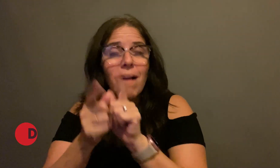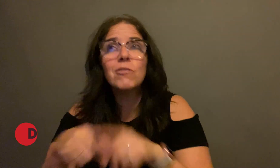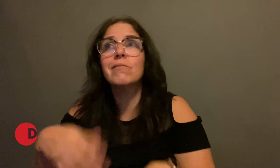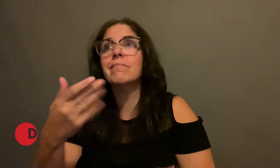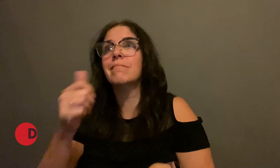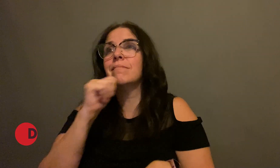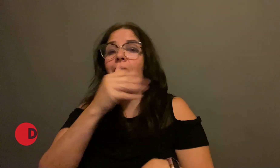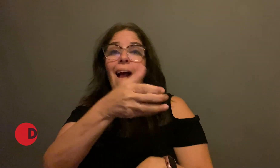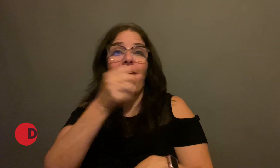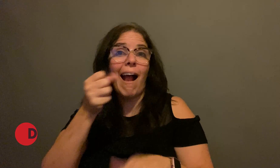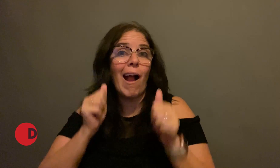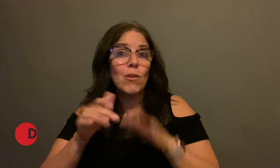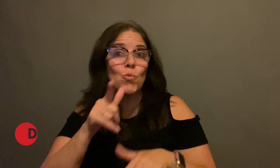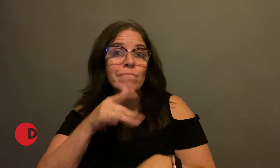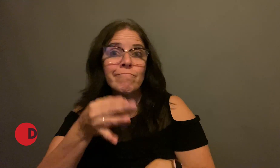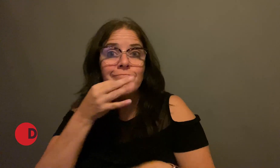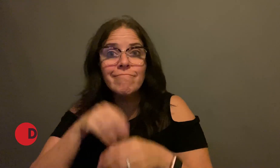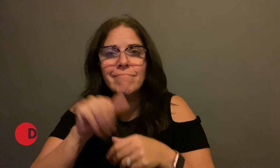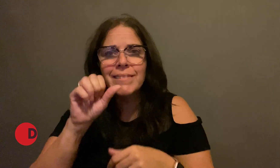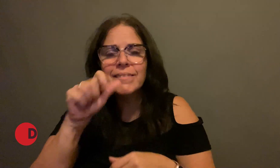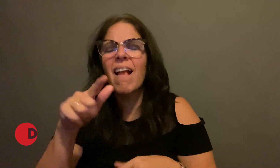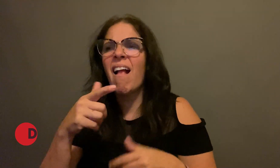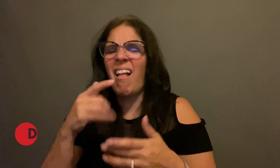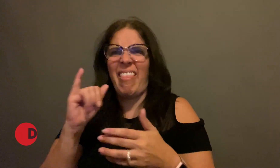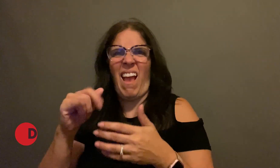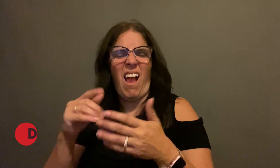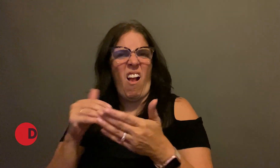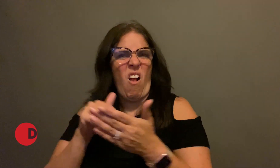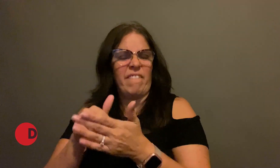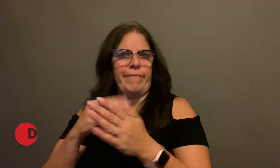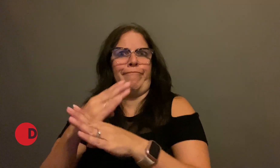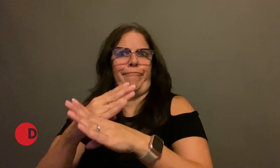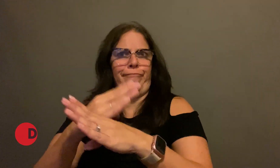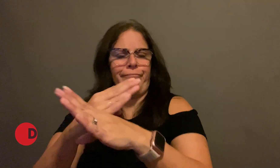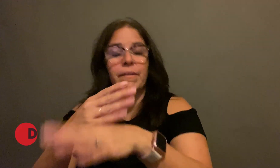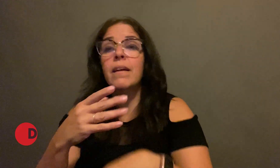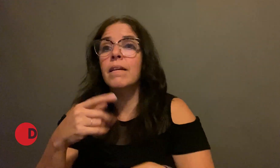ASL. They often don't hire the right ASL master or hire an actor who is